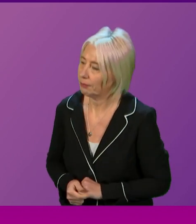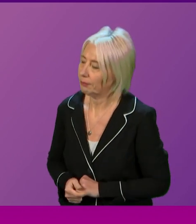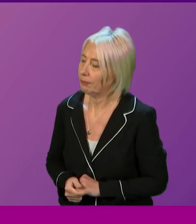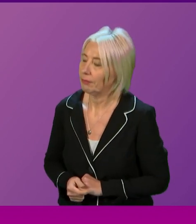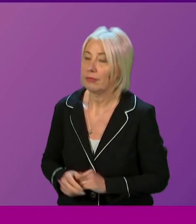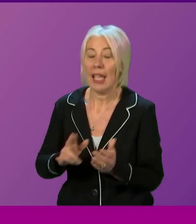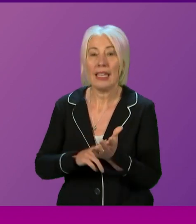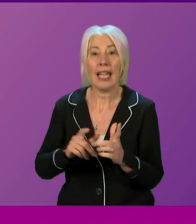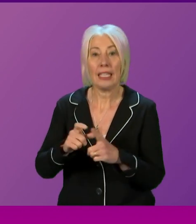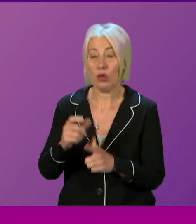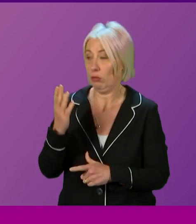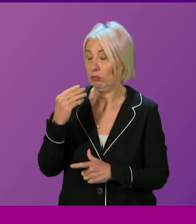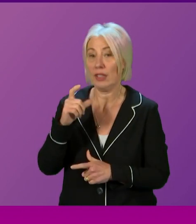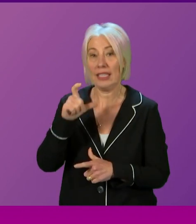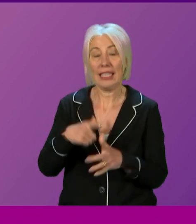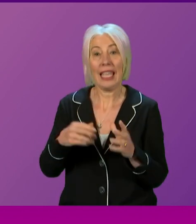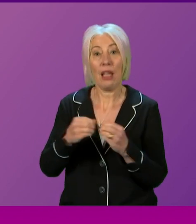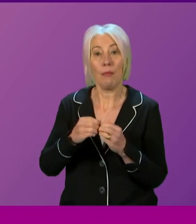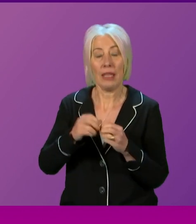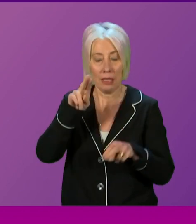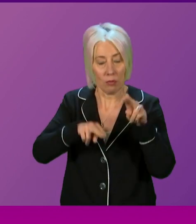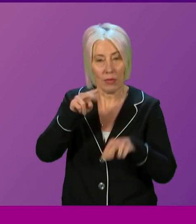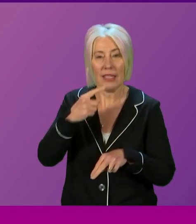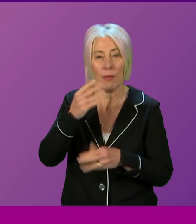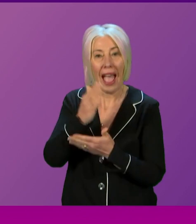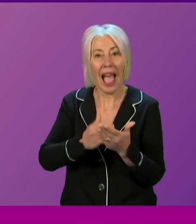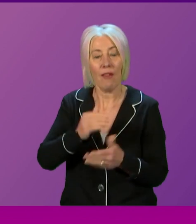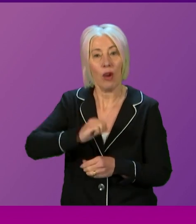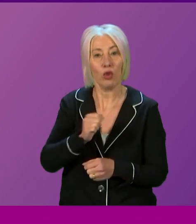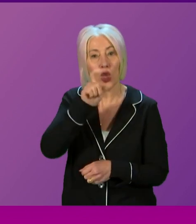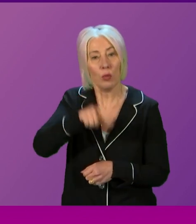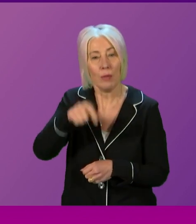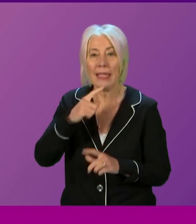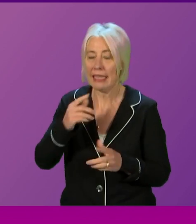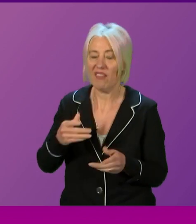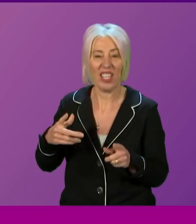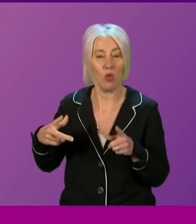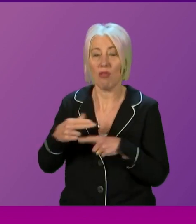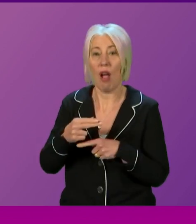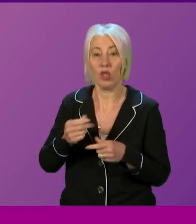Recent analysis from Citizens Advice Scotland found that half of Scots are being forced to cut back on household spending.